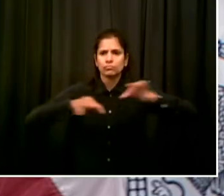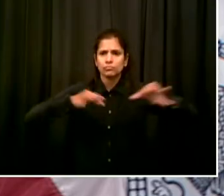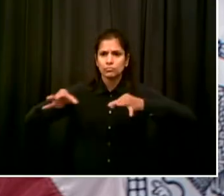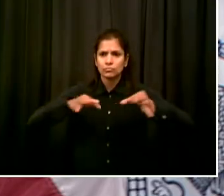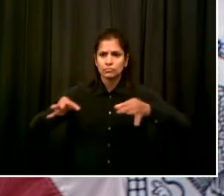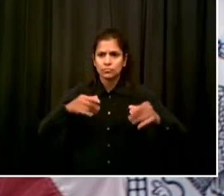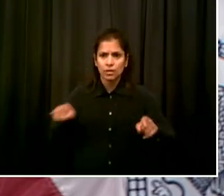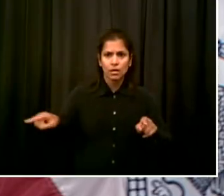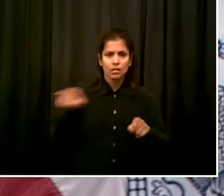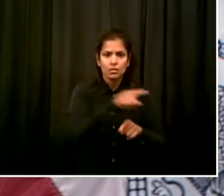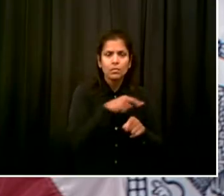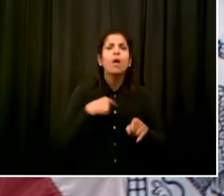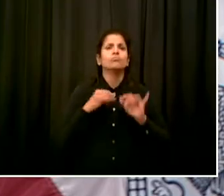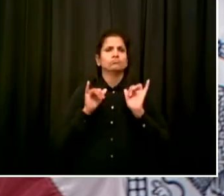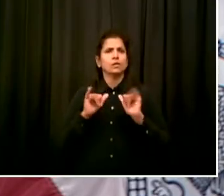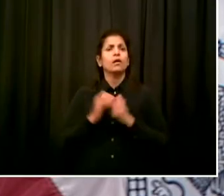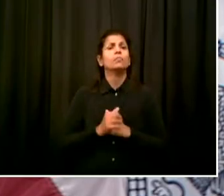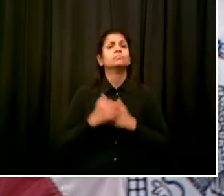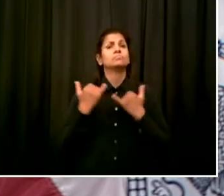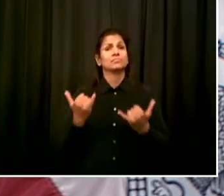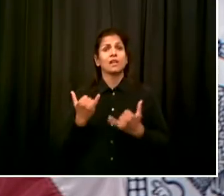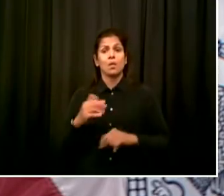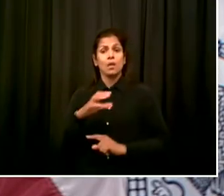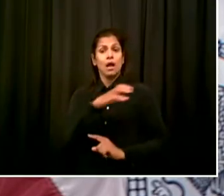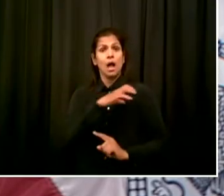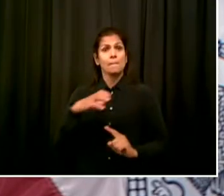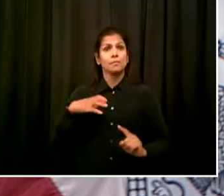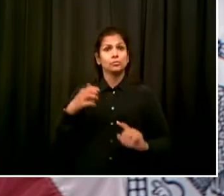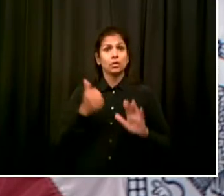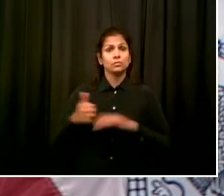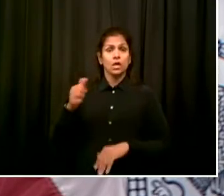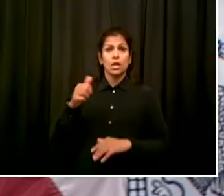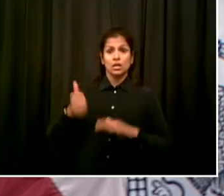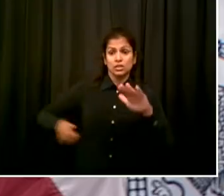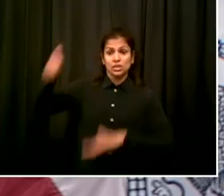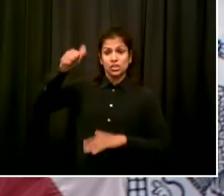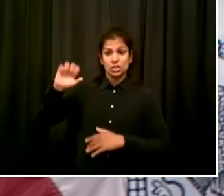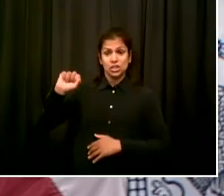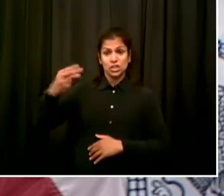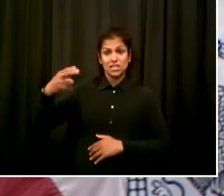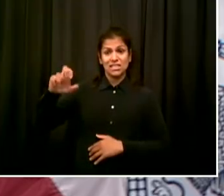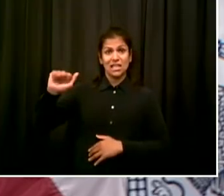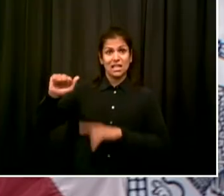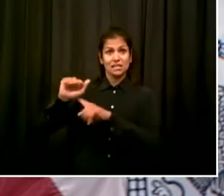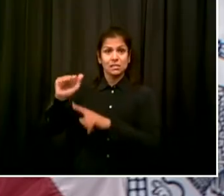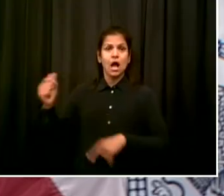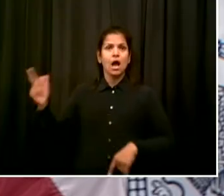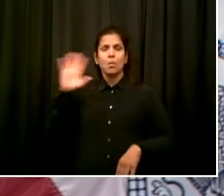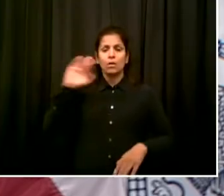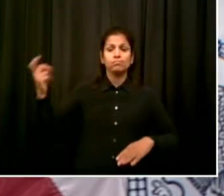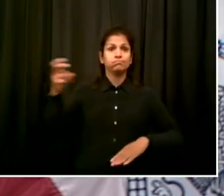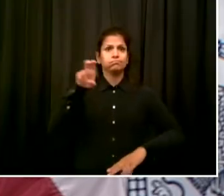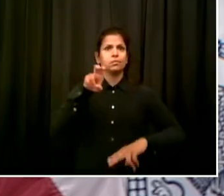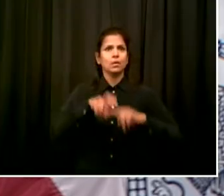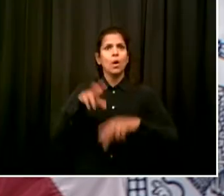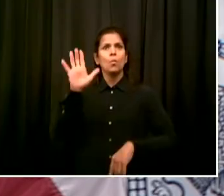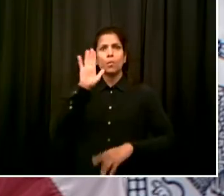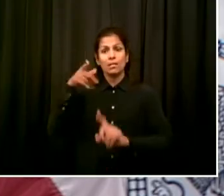BETTER CITY I HAD . WITHOUT A WANT TO TURN TO OUR COMMISSIONER, HE